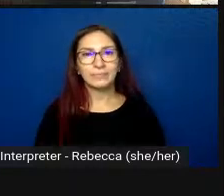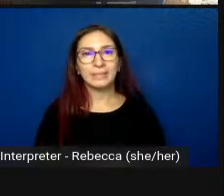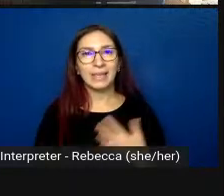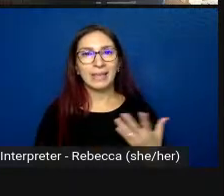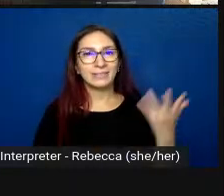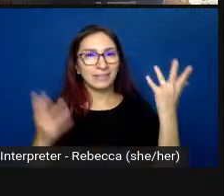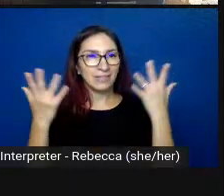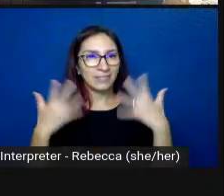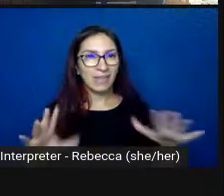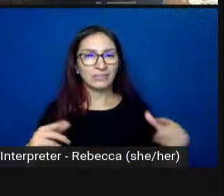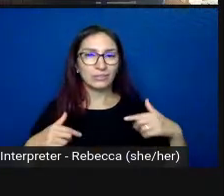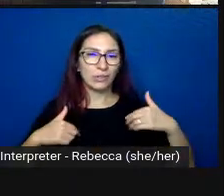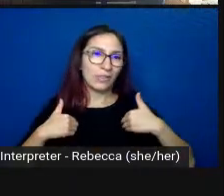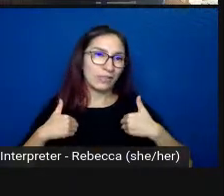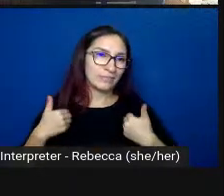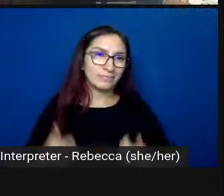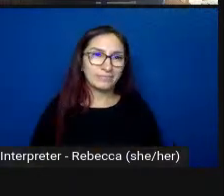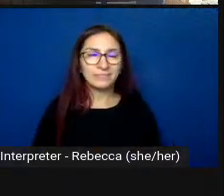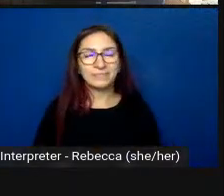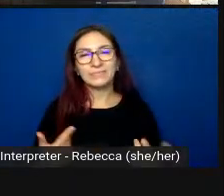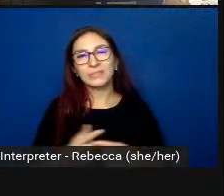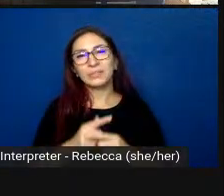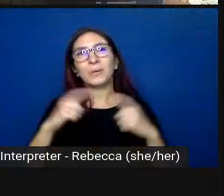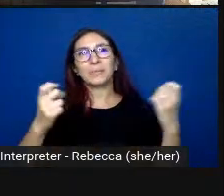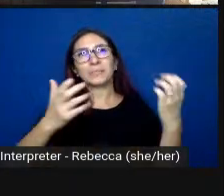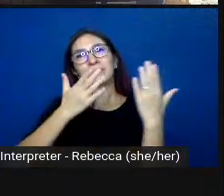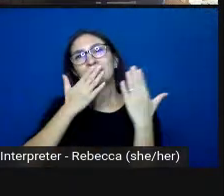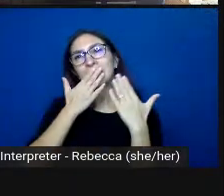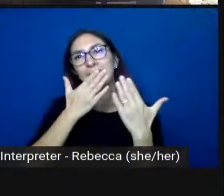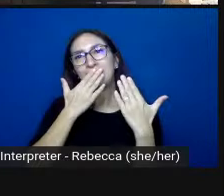aim for more accessibility . And more accessible content. That is all I have.